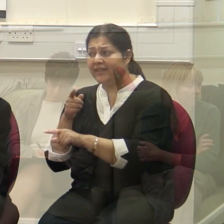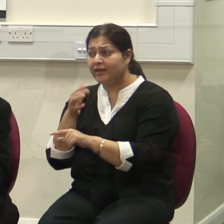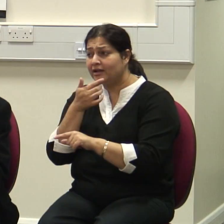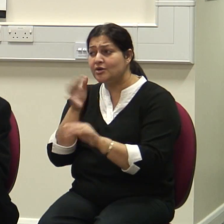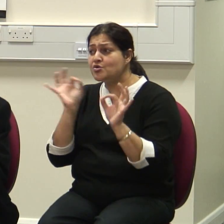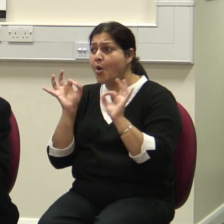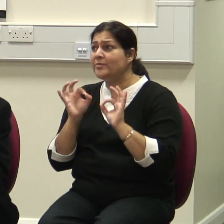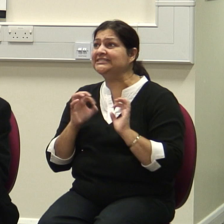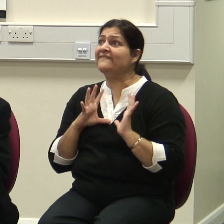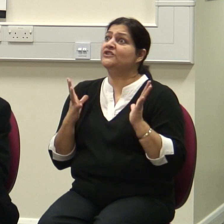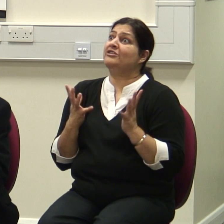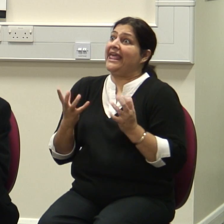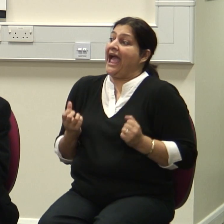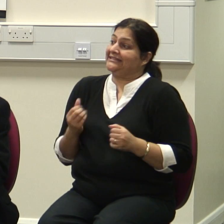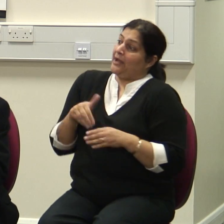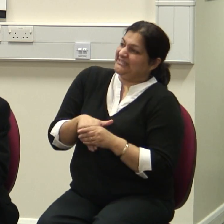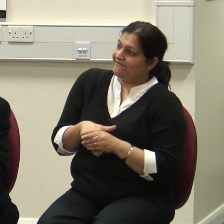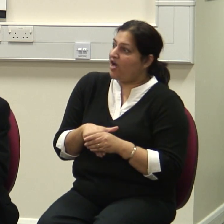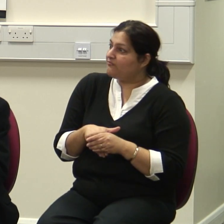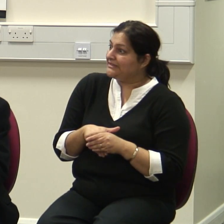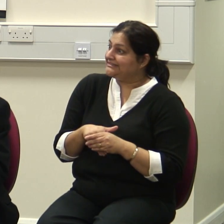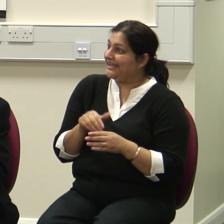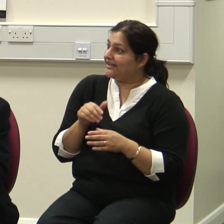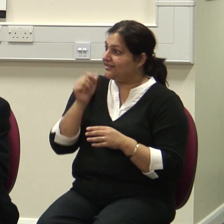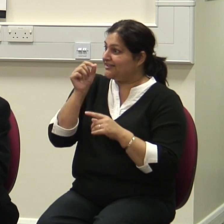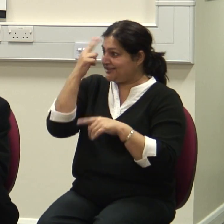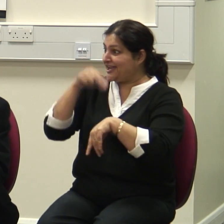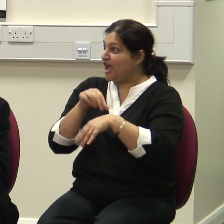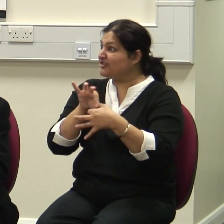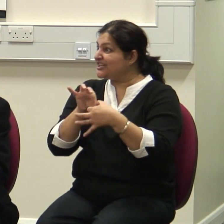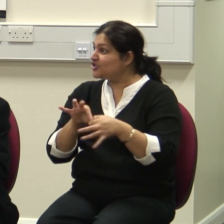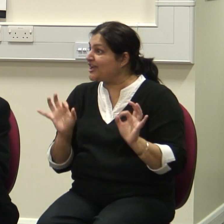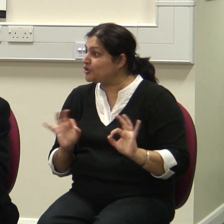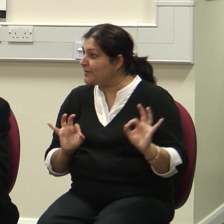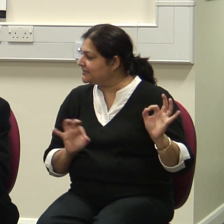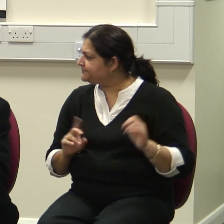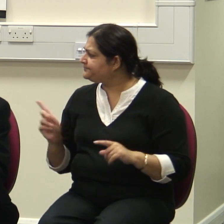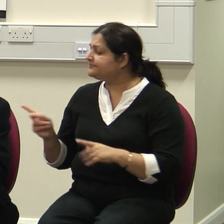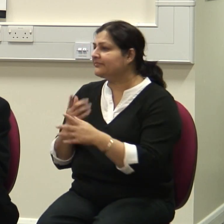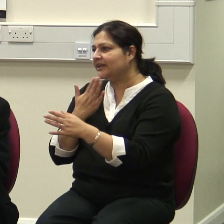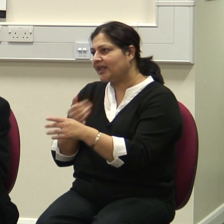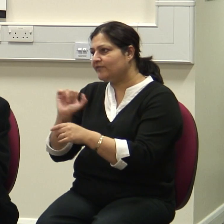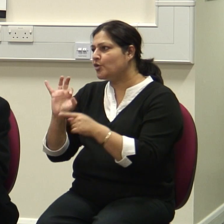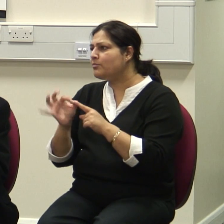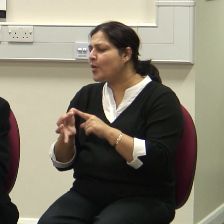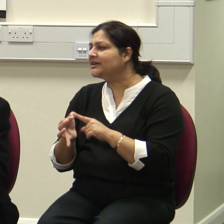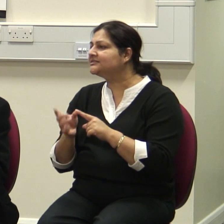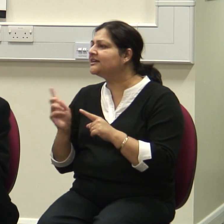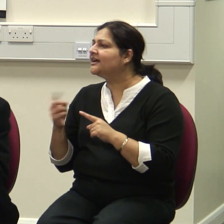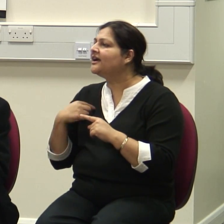I appreciate these comments very much because I made this point already [29.10] fifty years